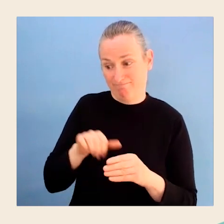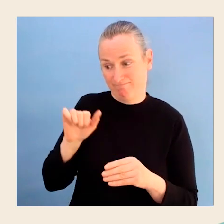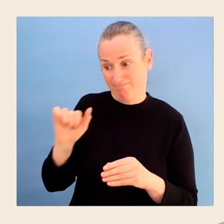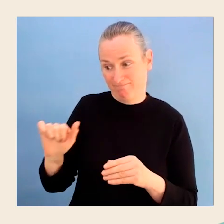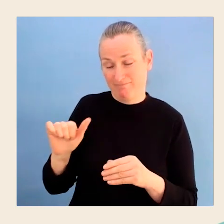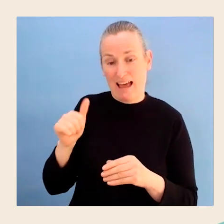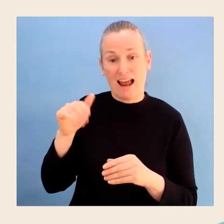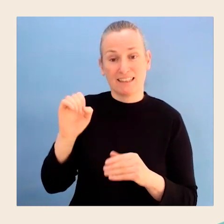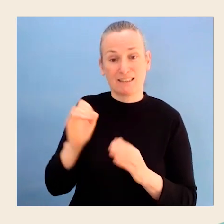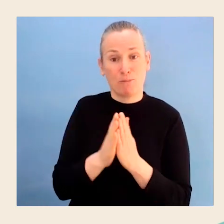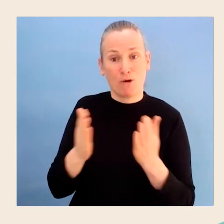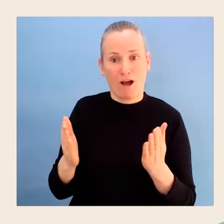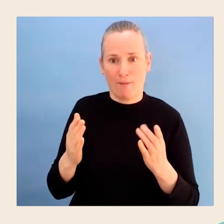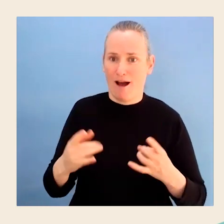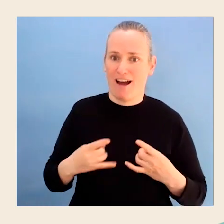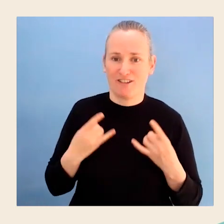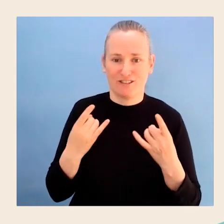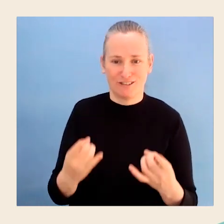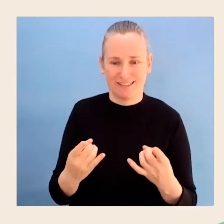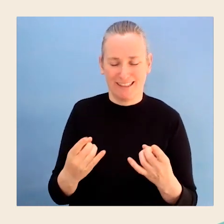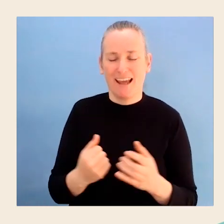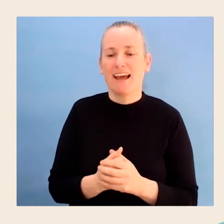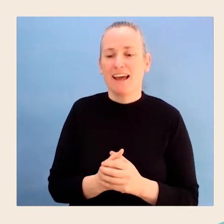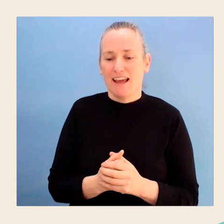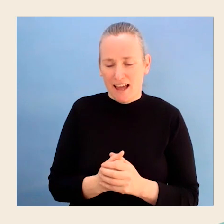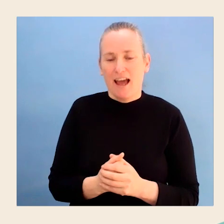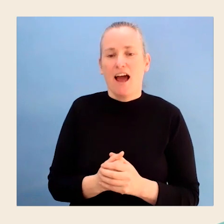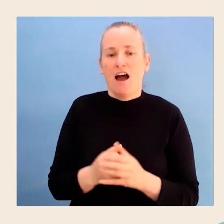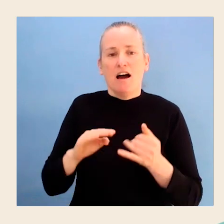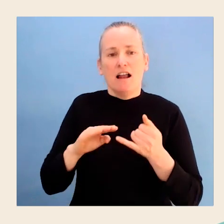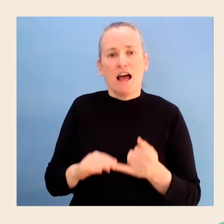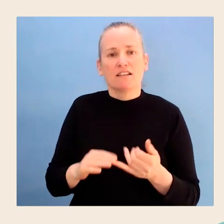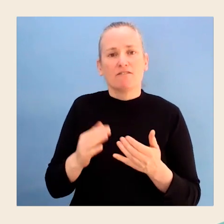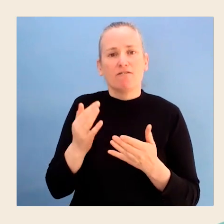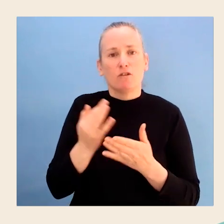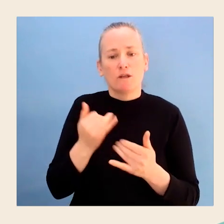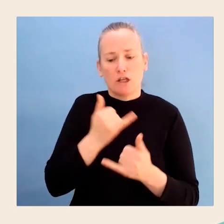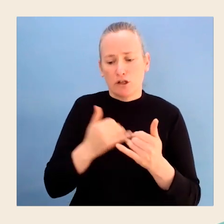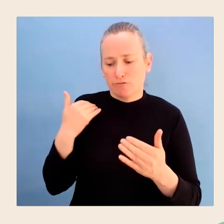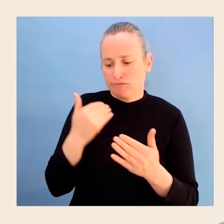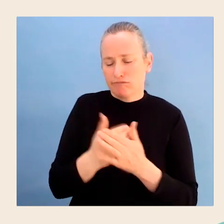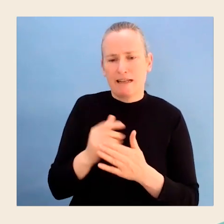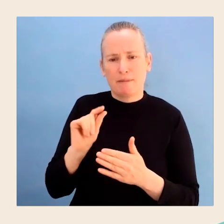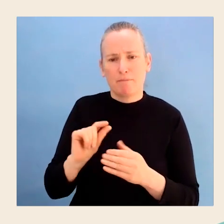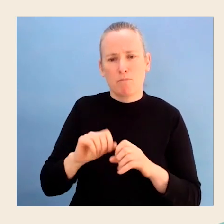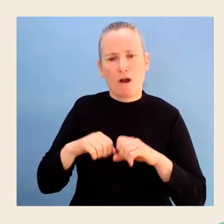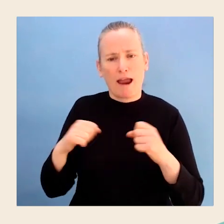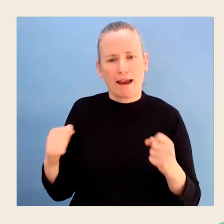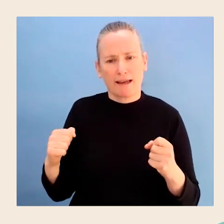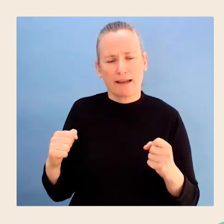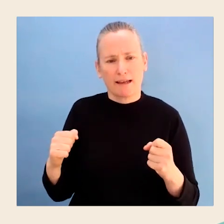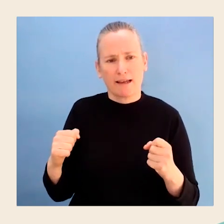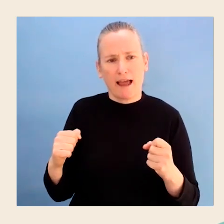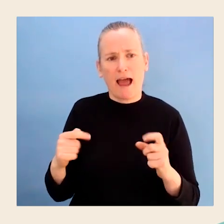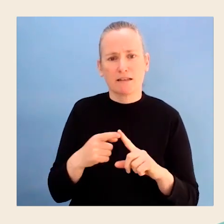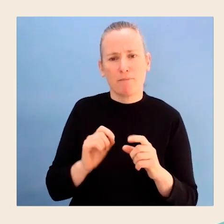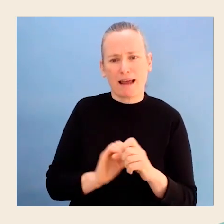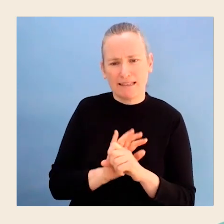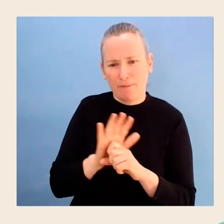So I have been for the last few years, taking a bit of a break for the pandemic, I've also got a baby daughter now,